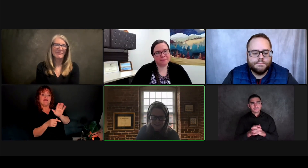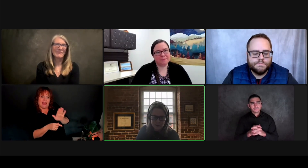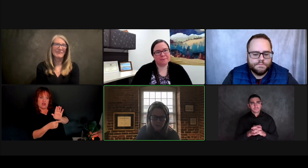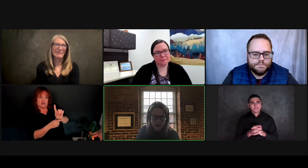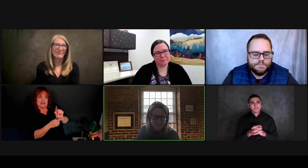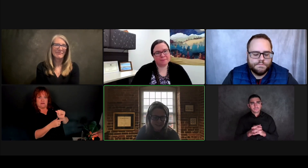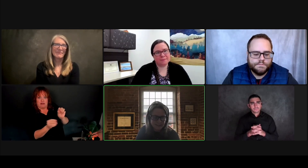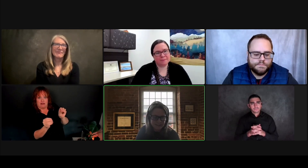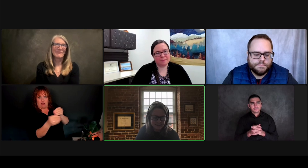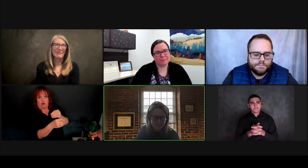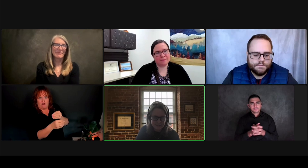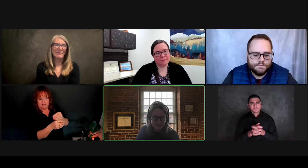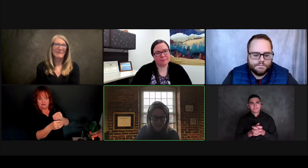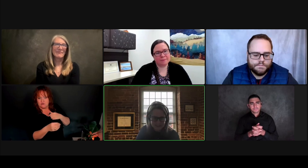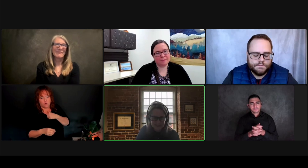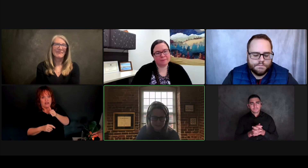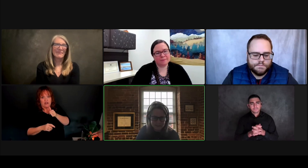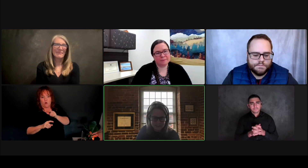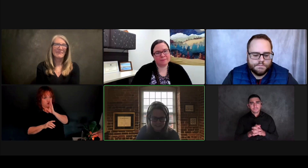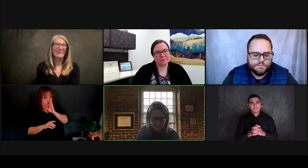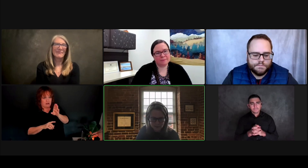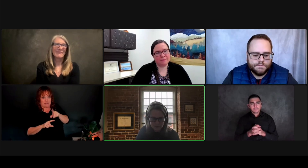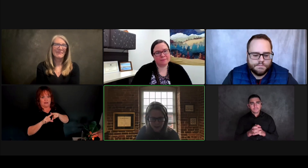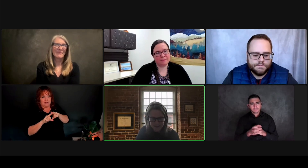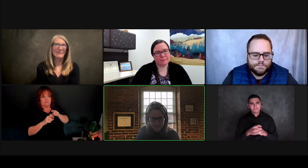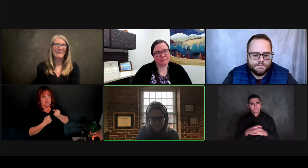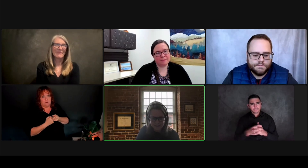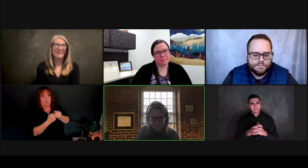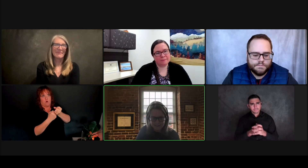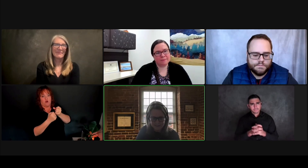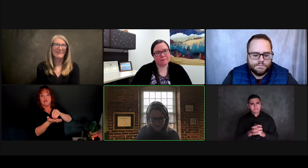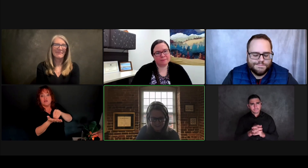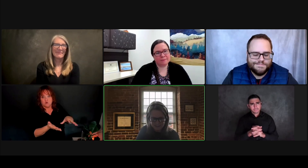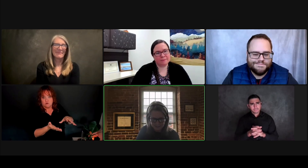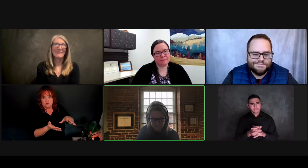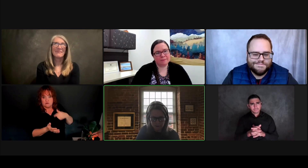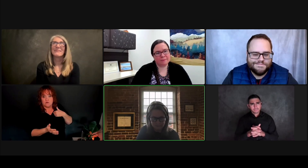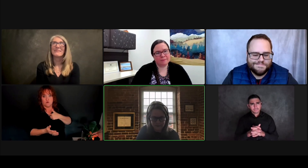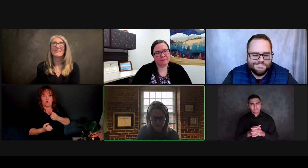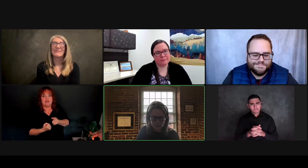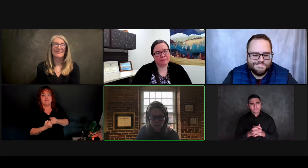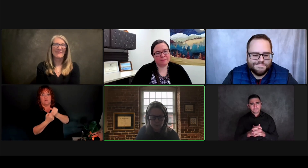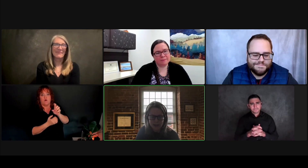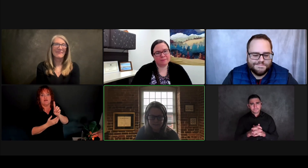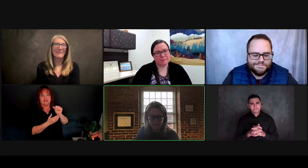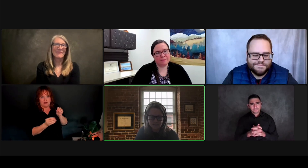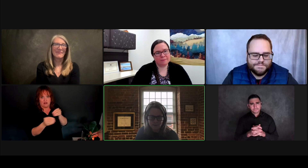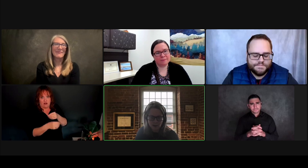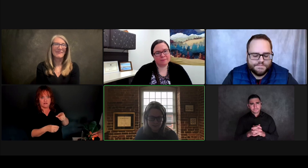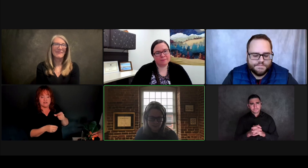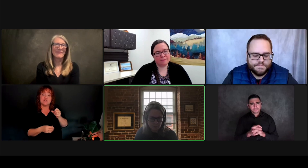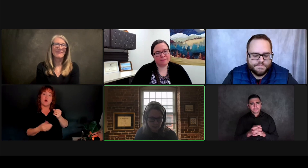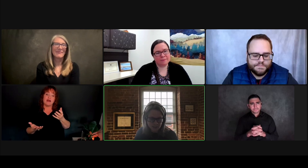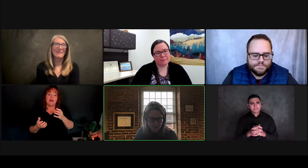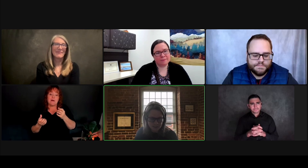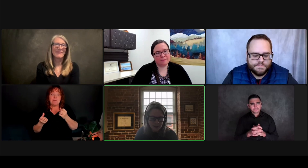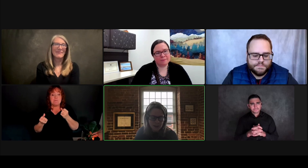So I think yes, decentralized is what each school's kind of follow as a budget